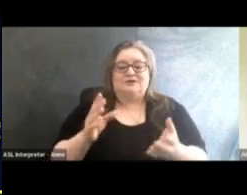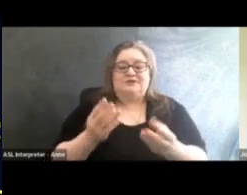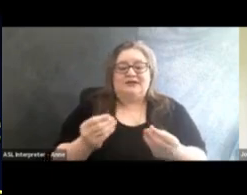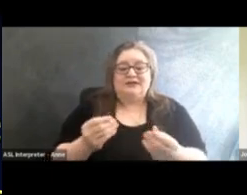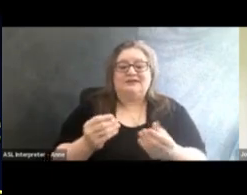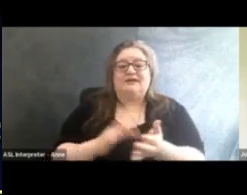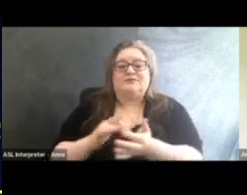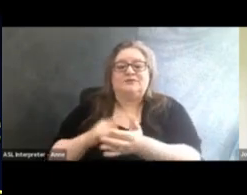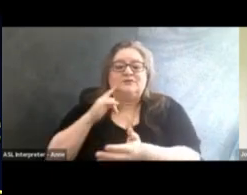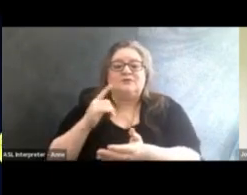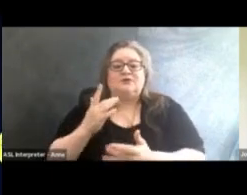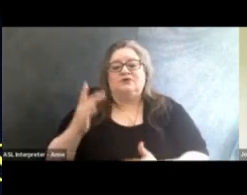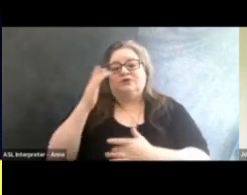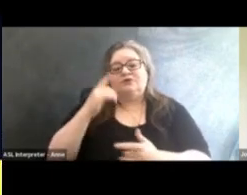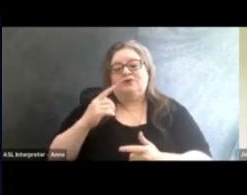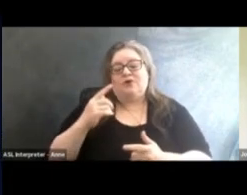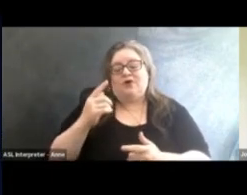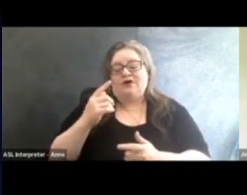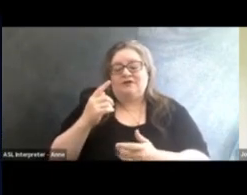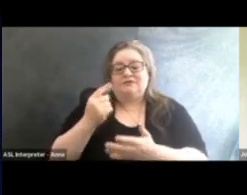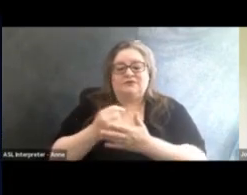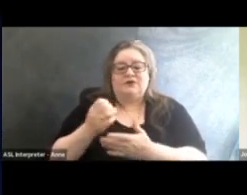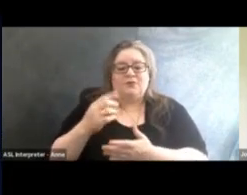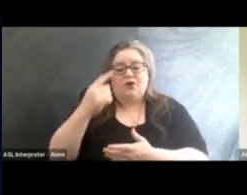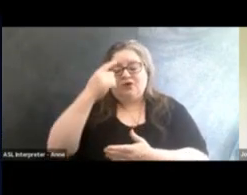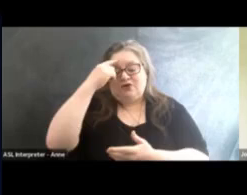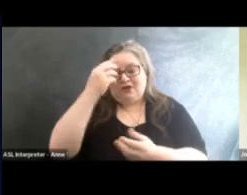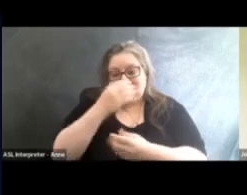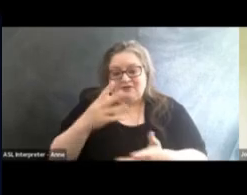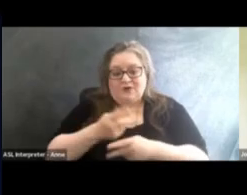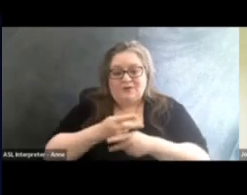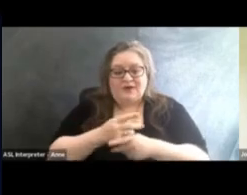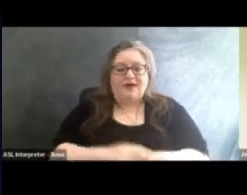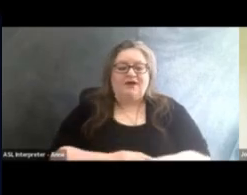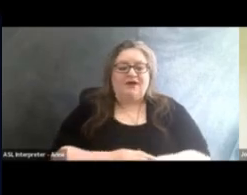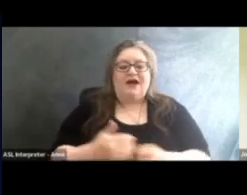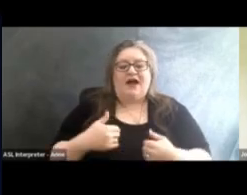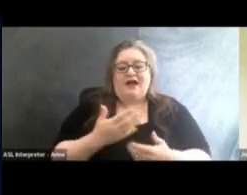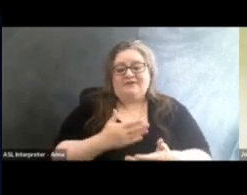treatment, or what we call neurologic informed care. I do have some disclosures. I have